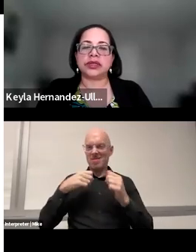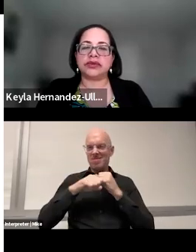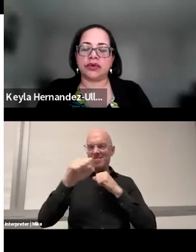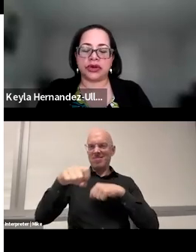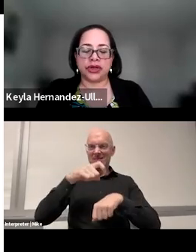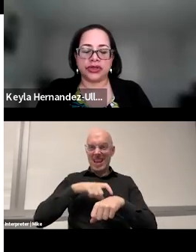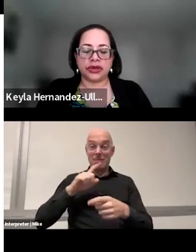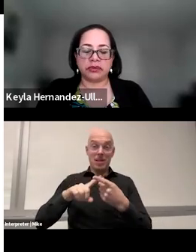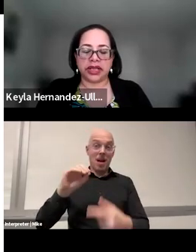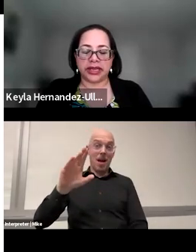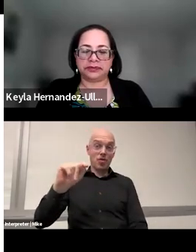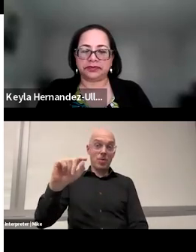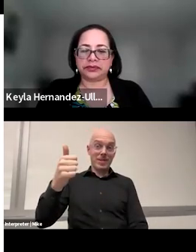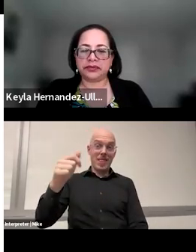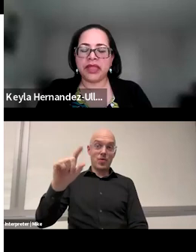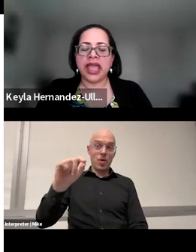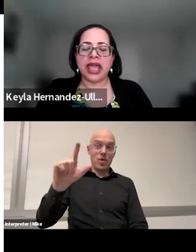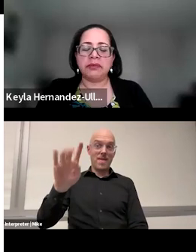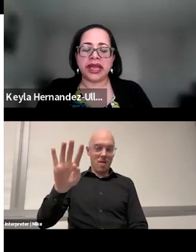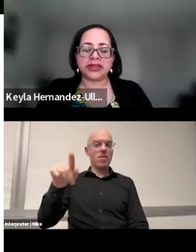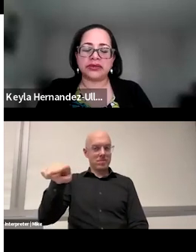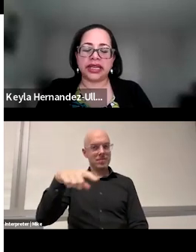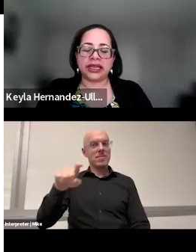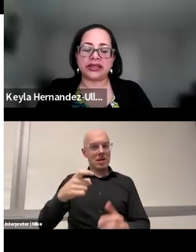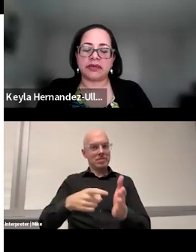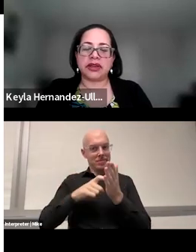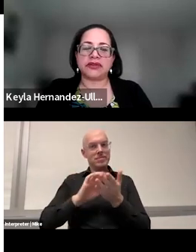Keyla Hernandez-Ulloa: have, until October 12,024 to comply.